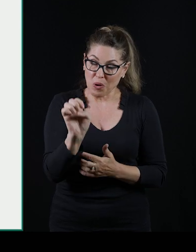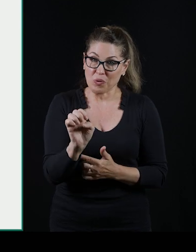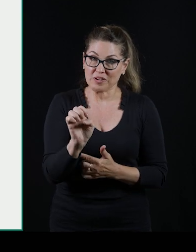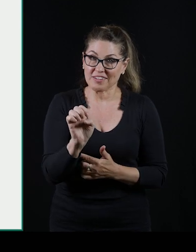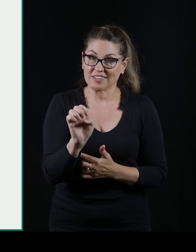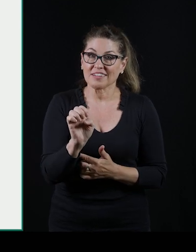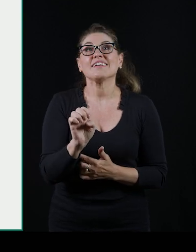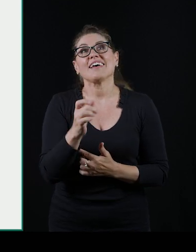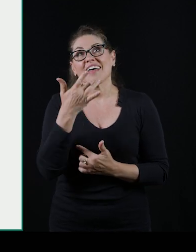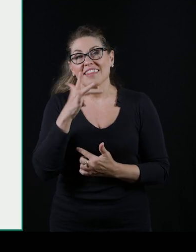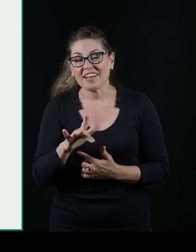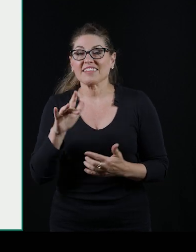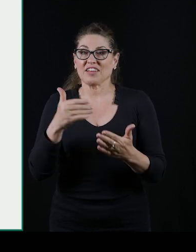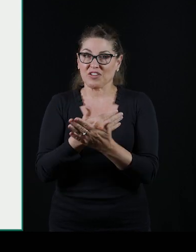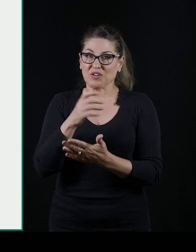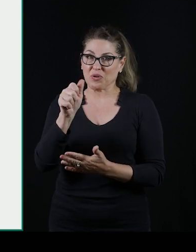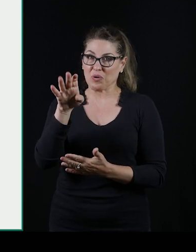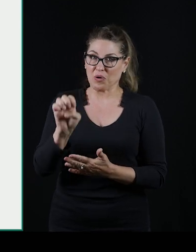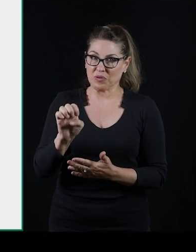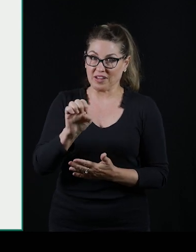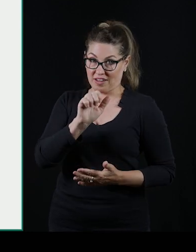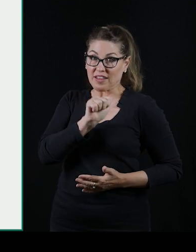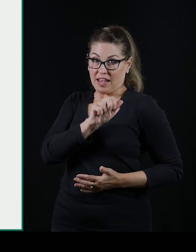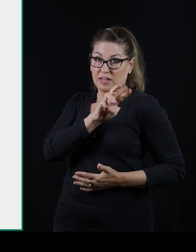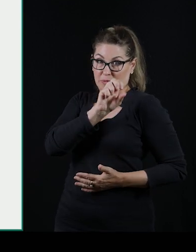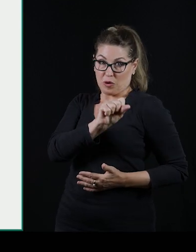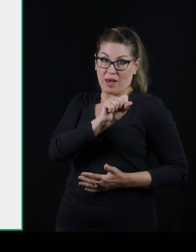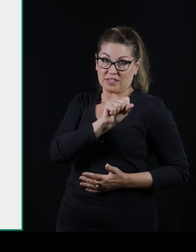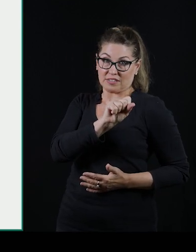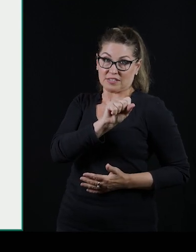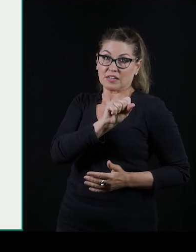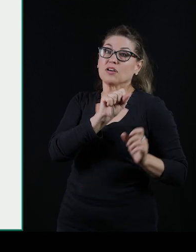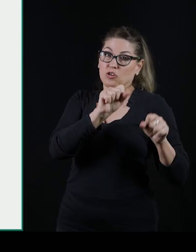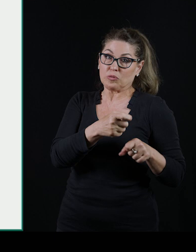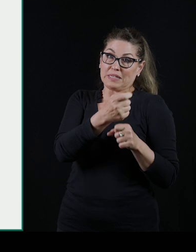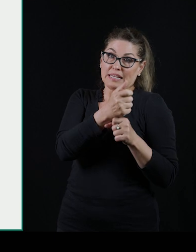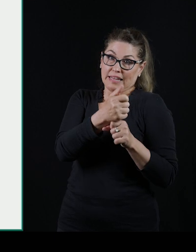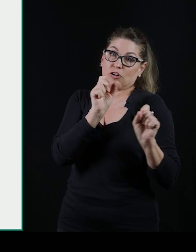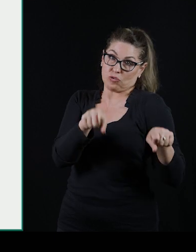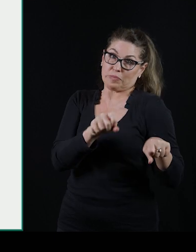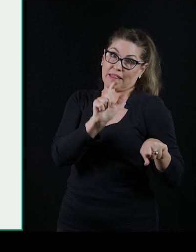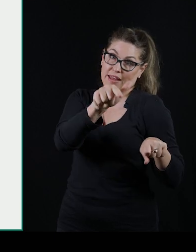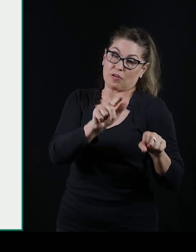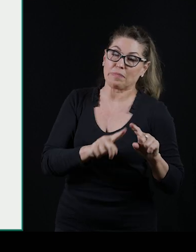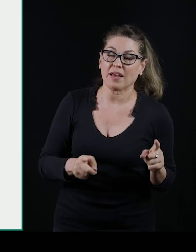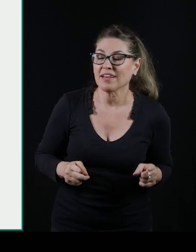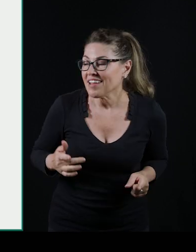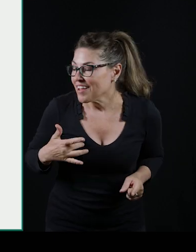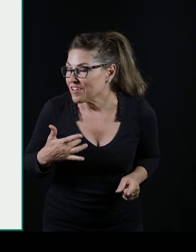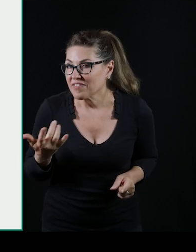Now fortunately, much of that new code namely the AWS implementation of the abstraction could later be deleted but it felt